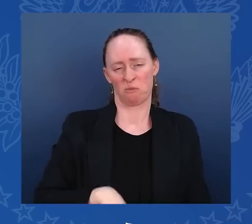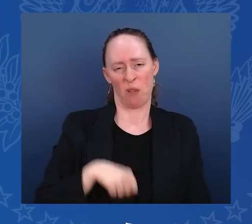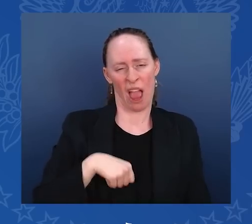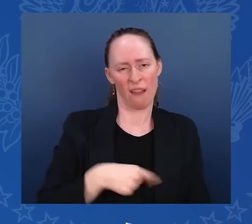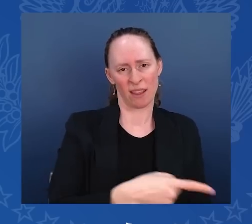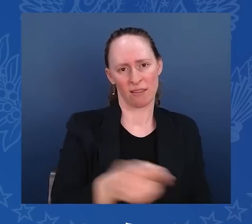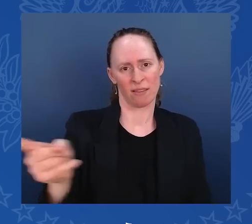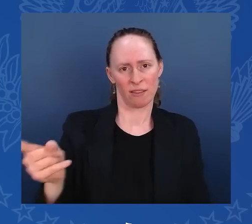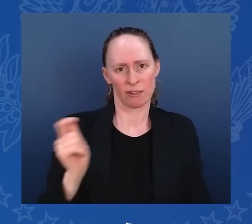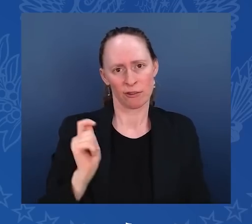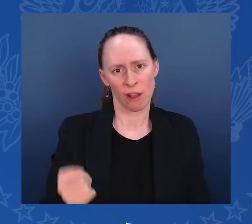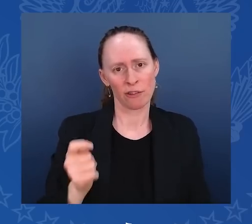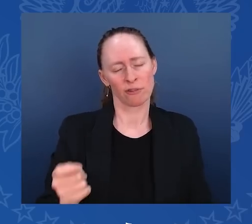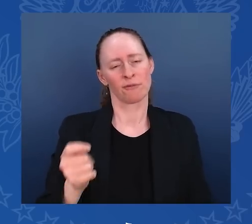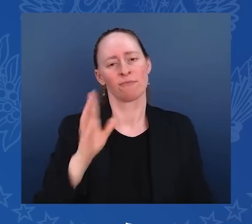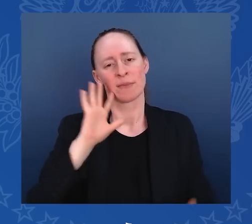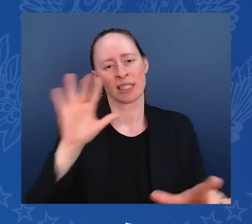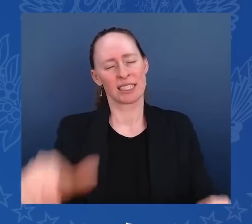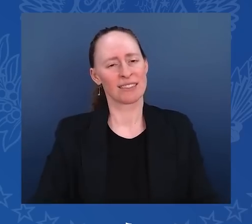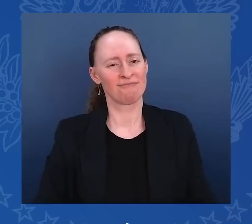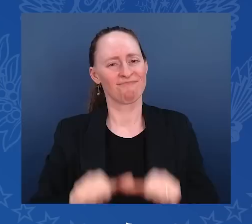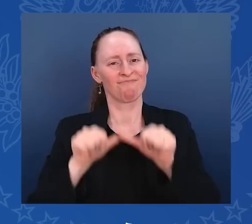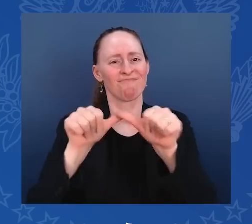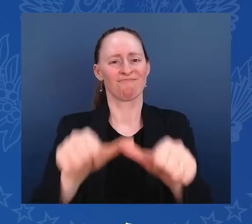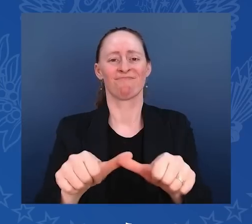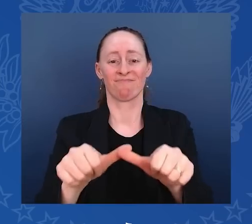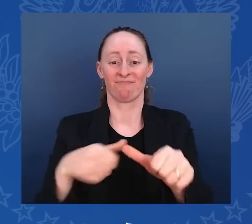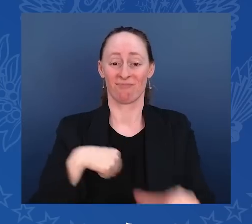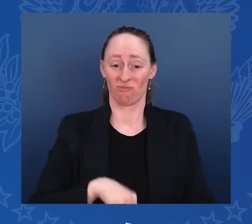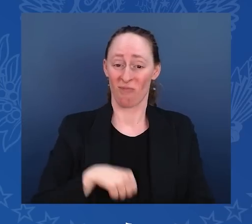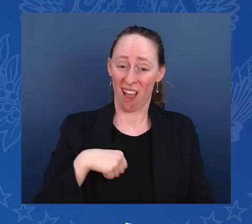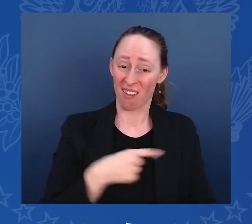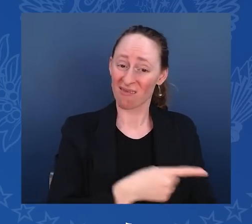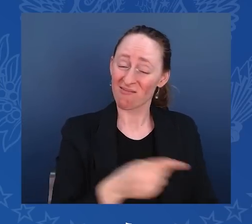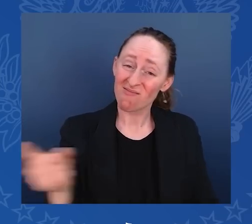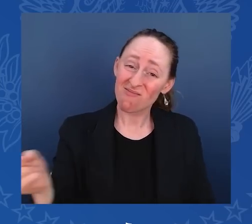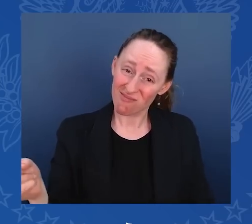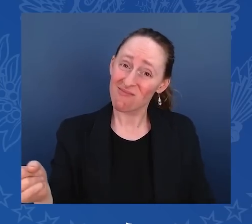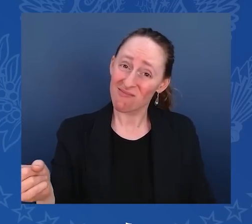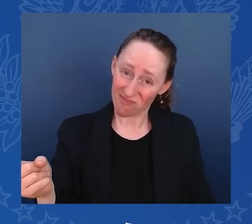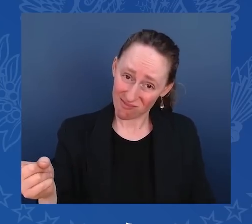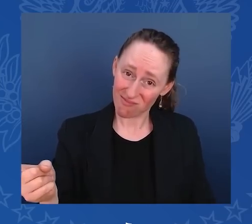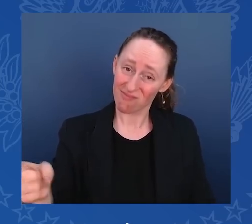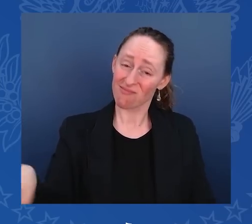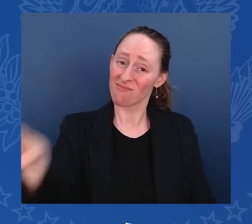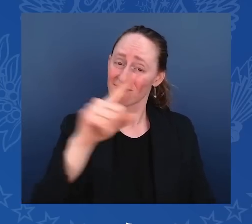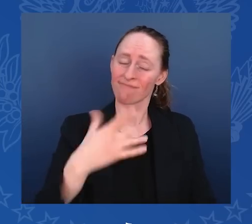and heeded the call to serve. I really mean it. Think about it. If I looked at some of you and said, "I want to nominate you."